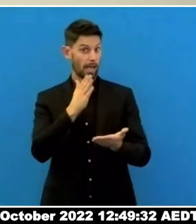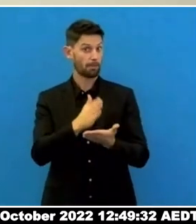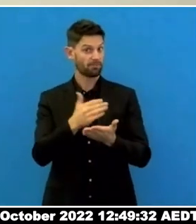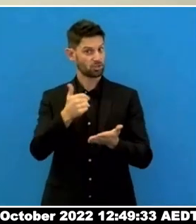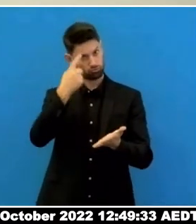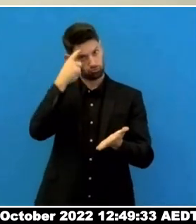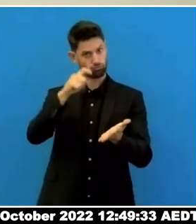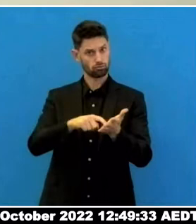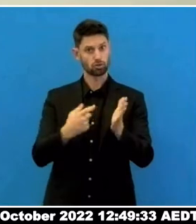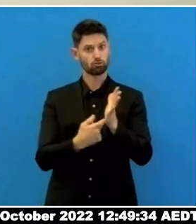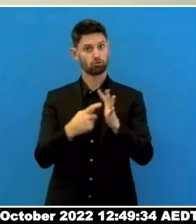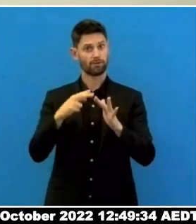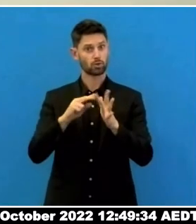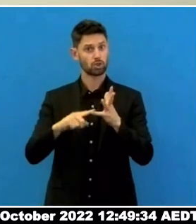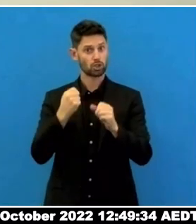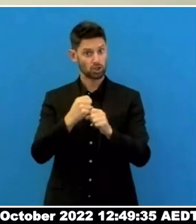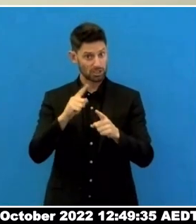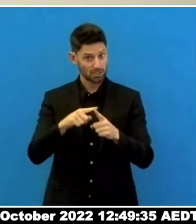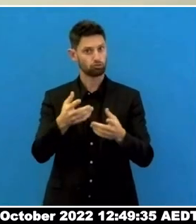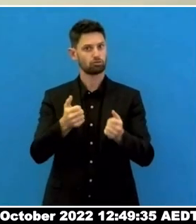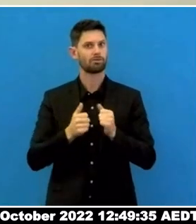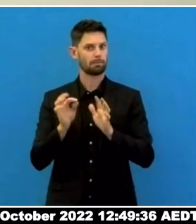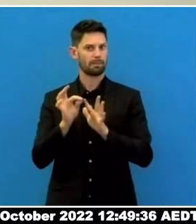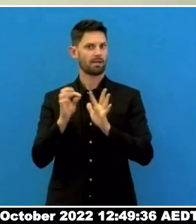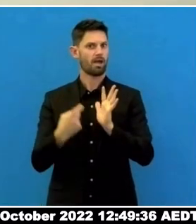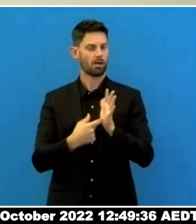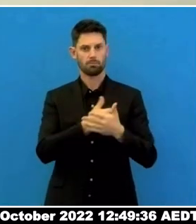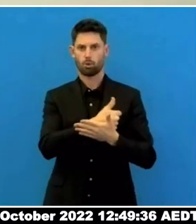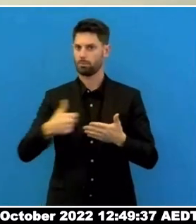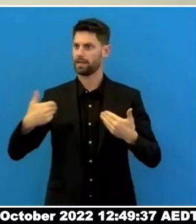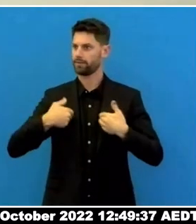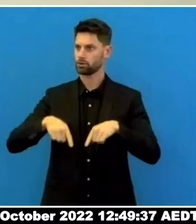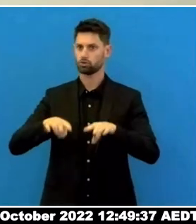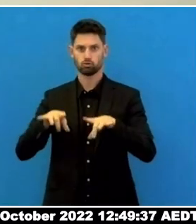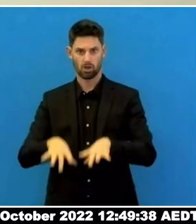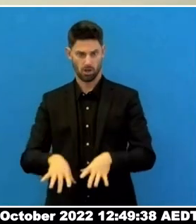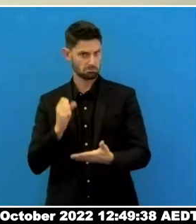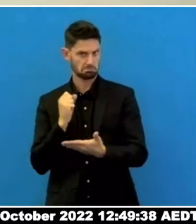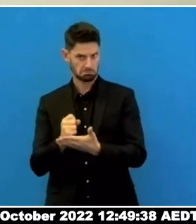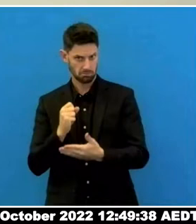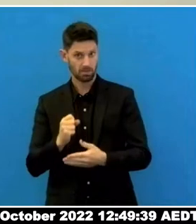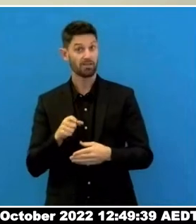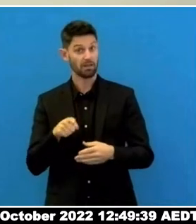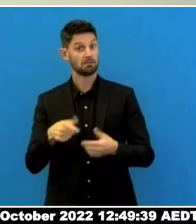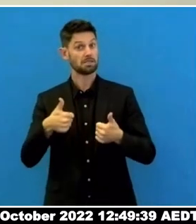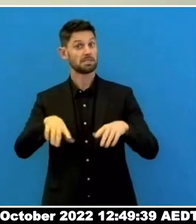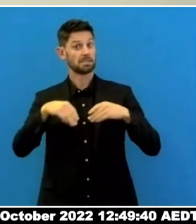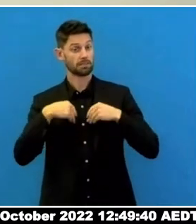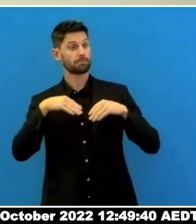with permanent residency, and she was accepted on to the NDIS. But the NDIS you know, what they have explained to us